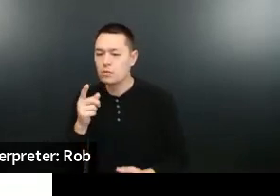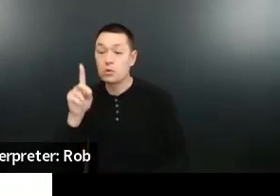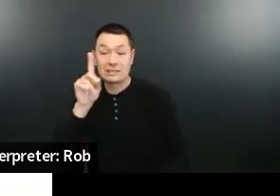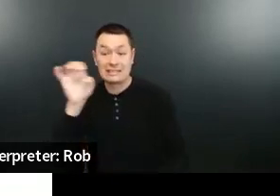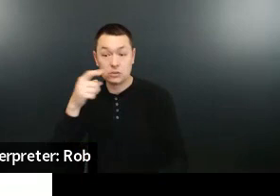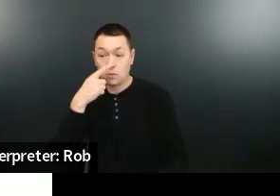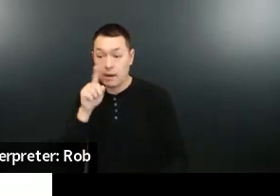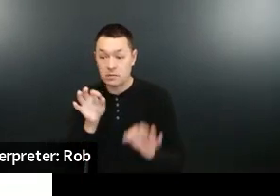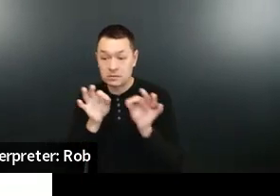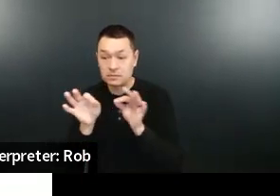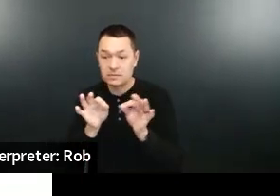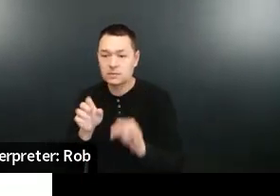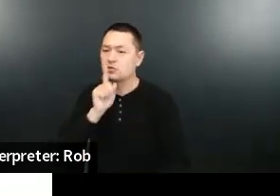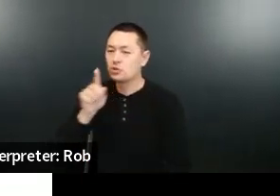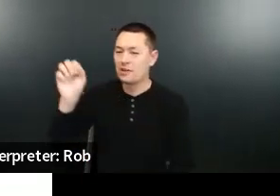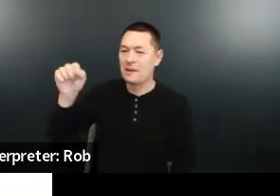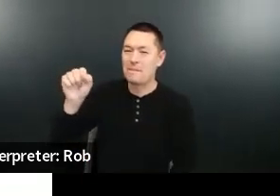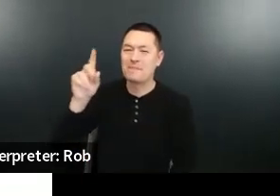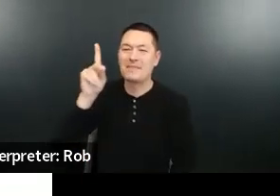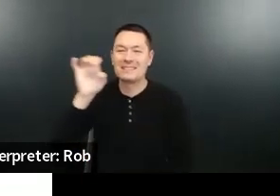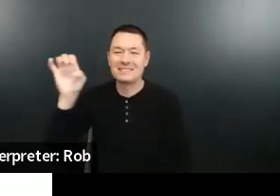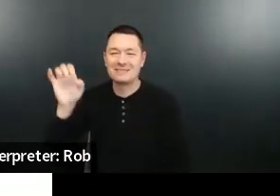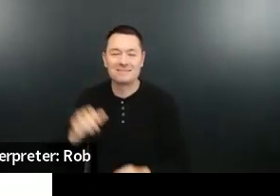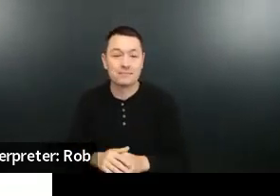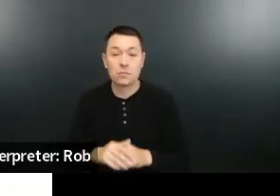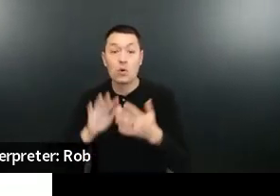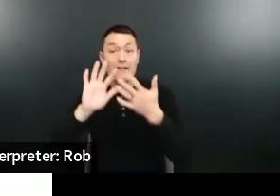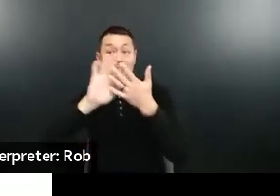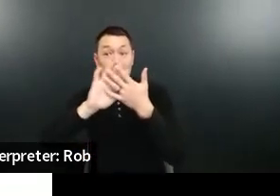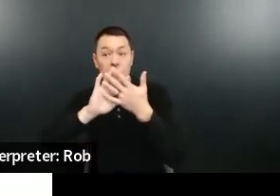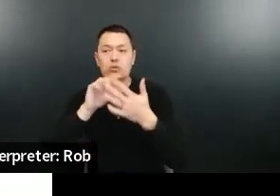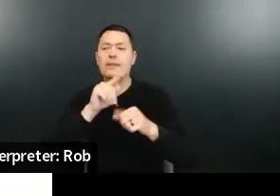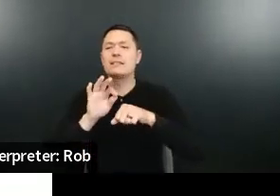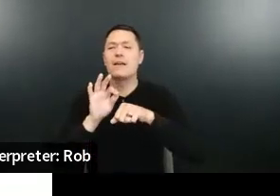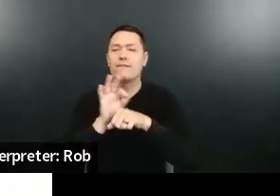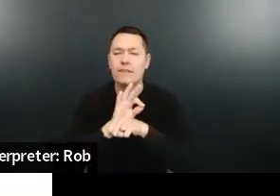I think Alex So there is a function of the functionality